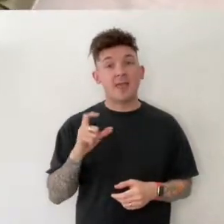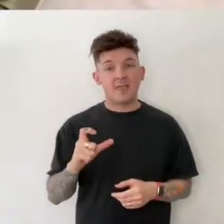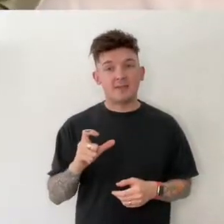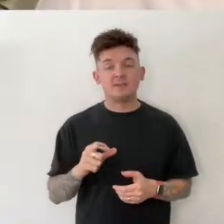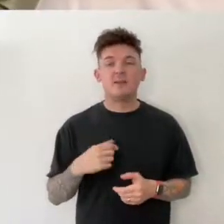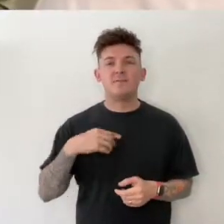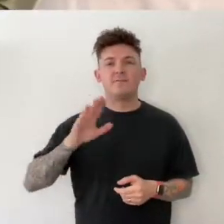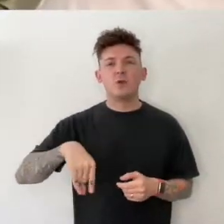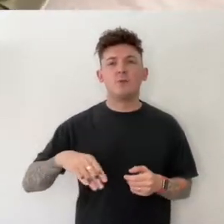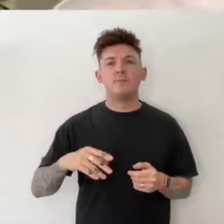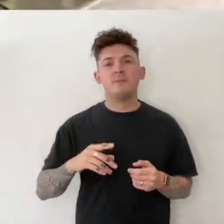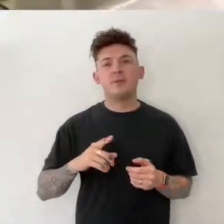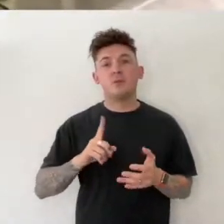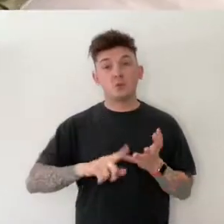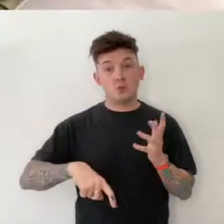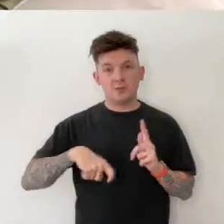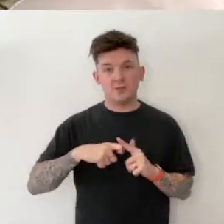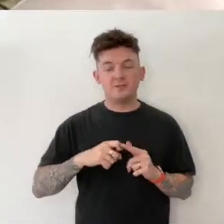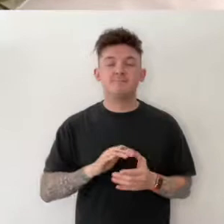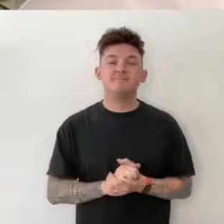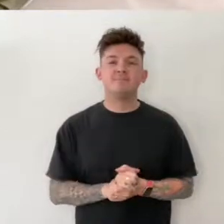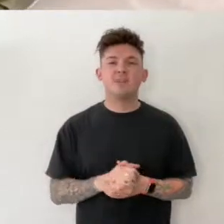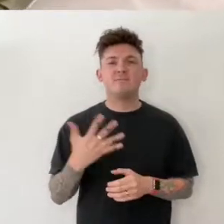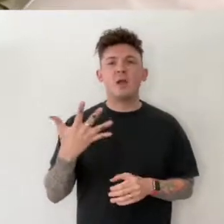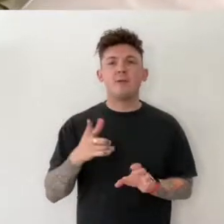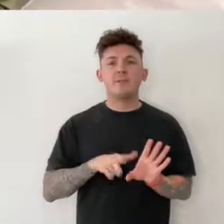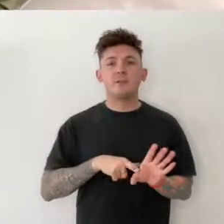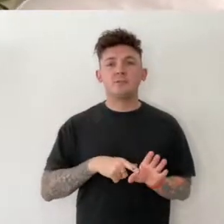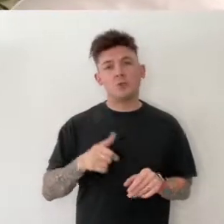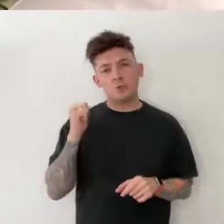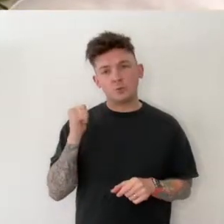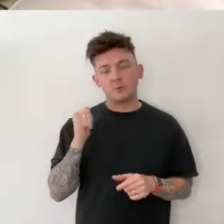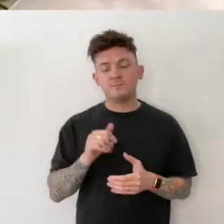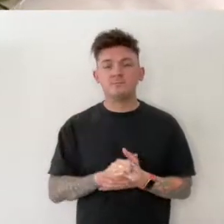east midlands in the uk. five years ago, this is something i don't necessarily talk about